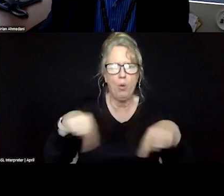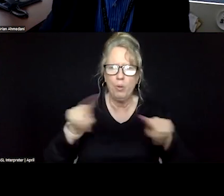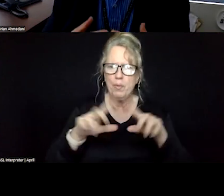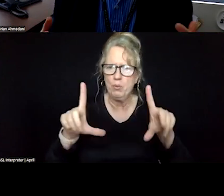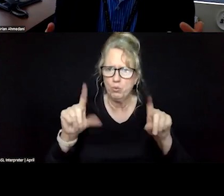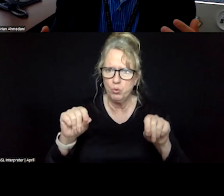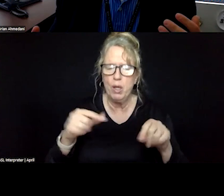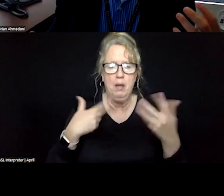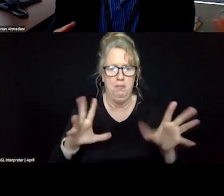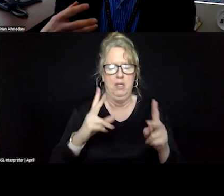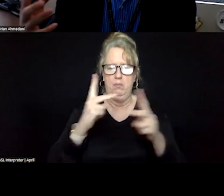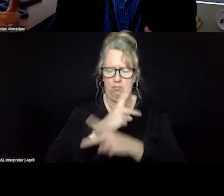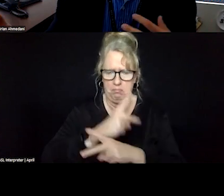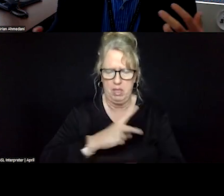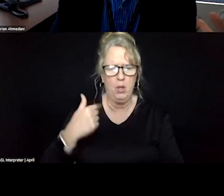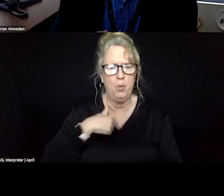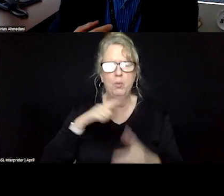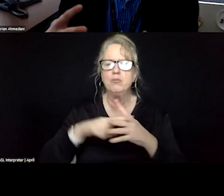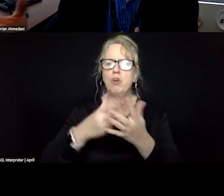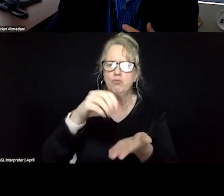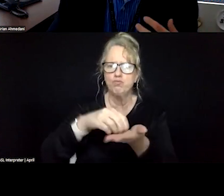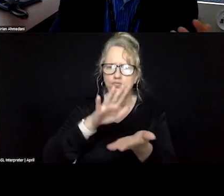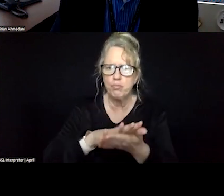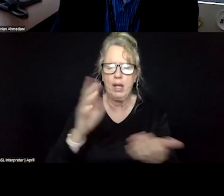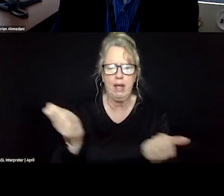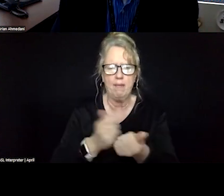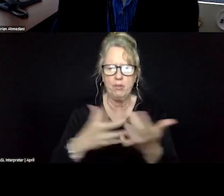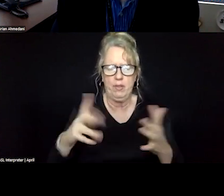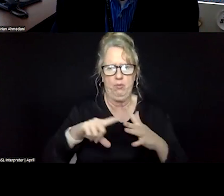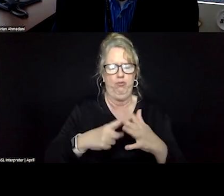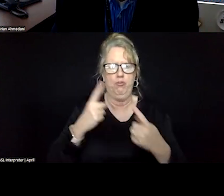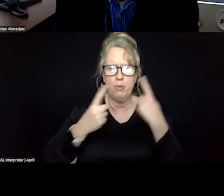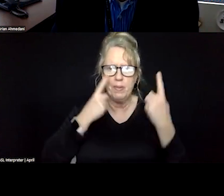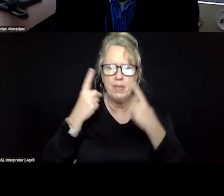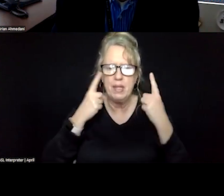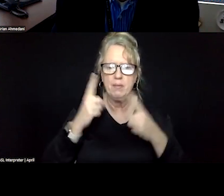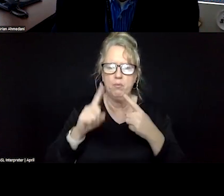AFTER WE WORKED WITH THEM, WE STARTED THINKING ABOUT ZERO SUICIDE